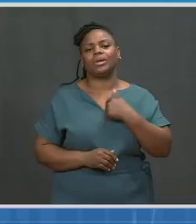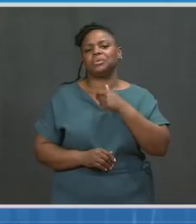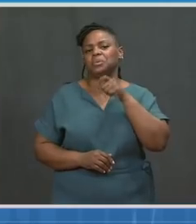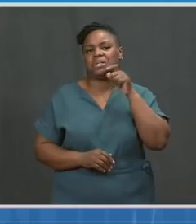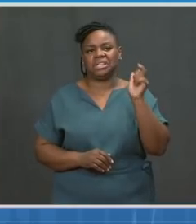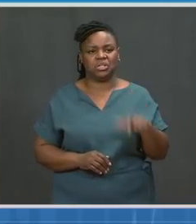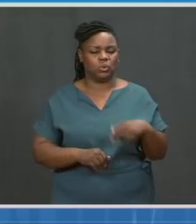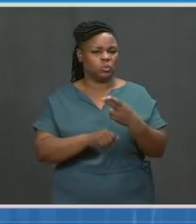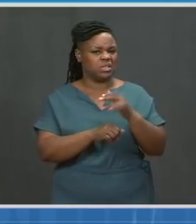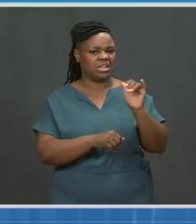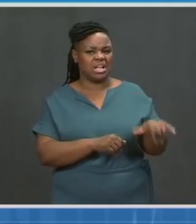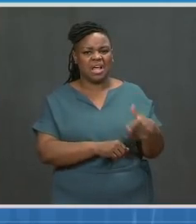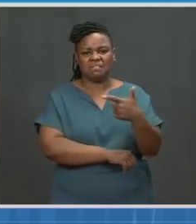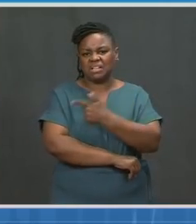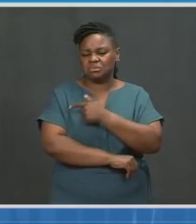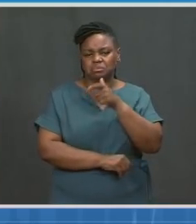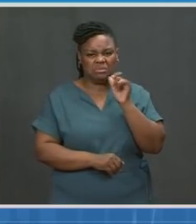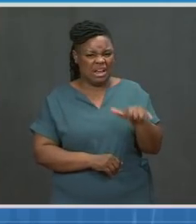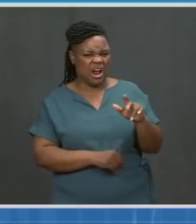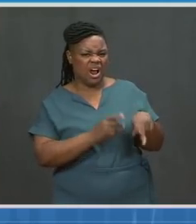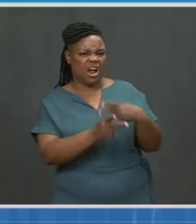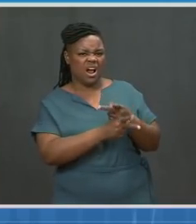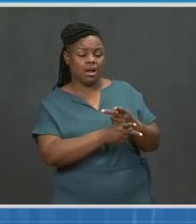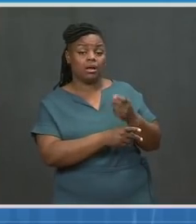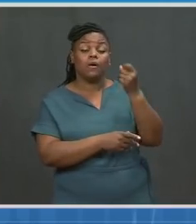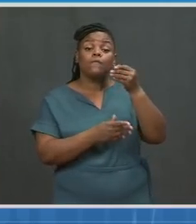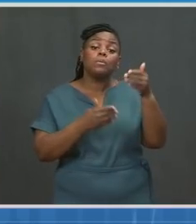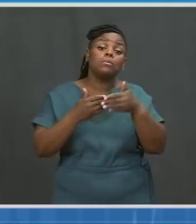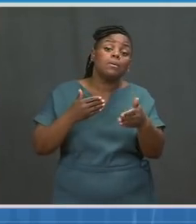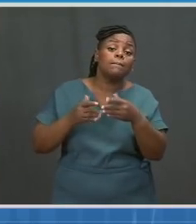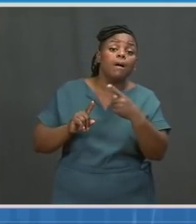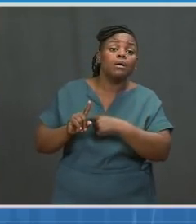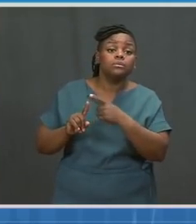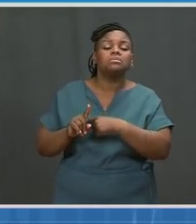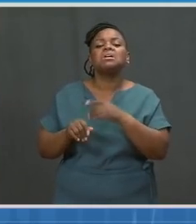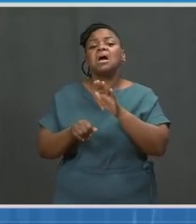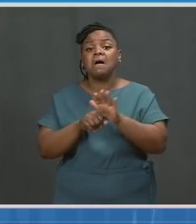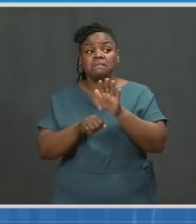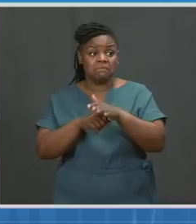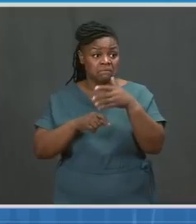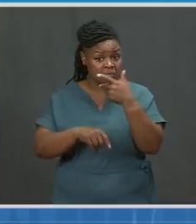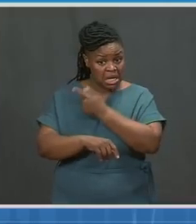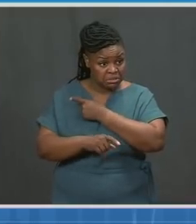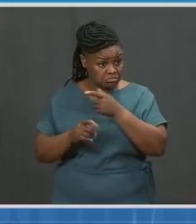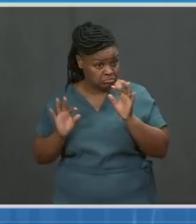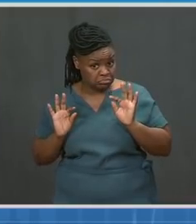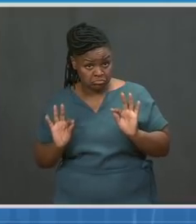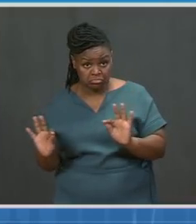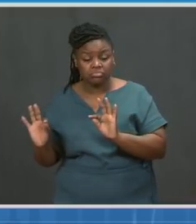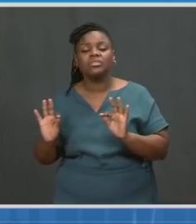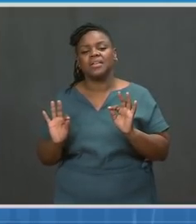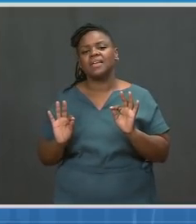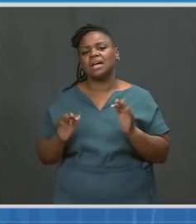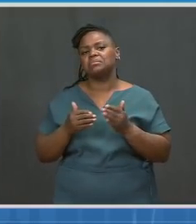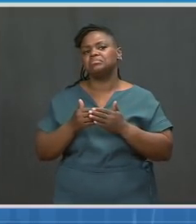during the next few months. We have sufficient supply of vaccines from Pfizer, Moderna, and Johnson & Johnson